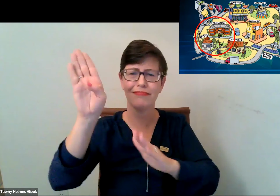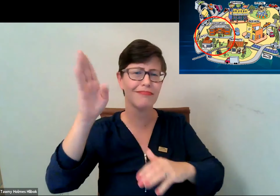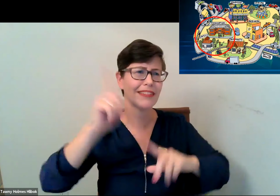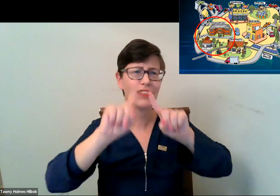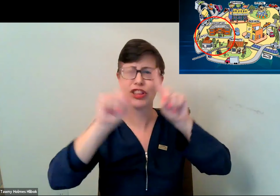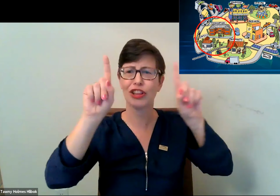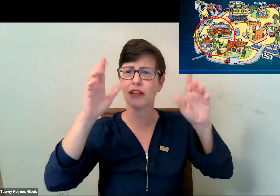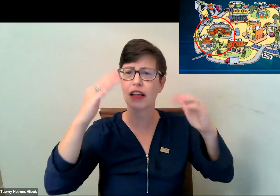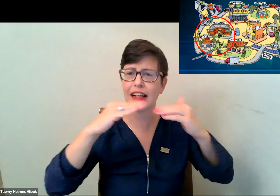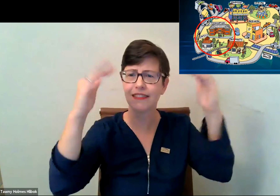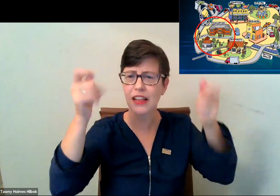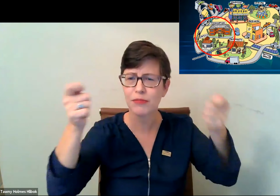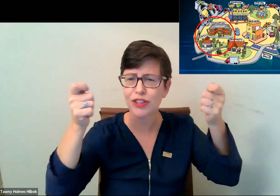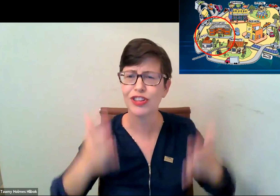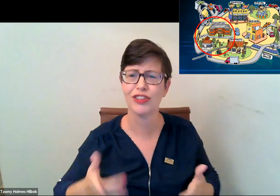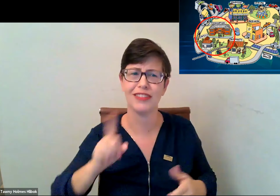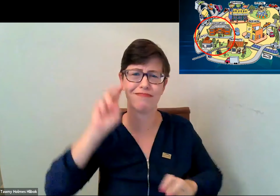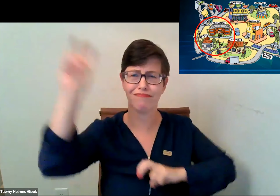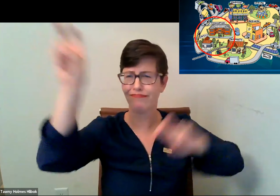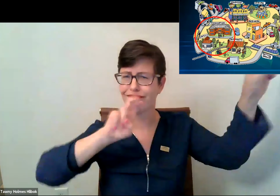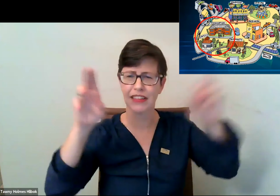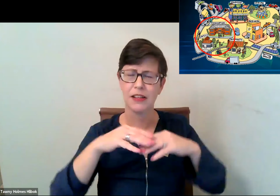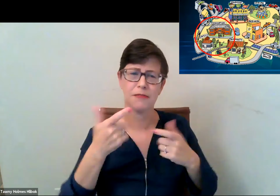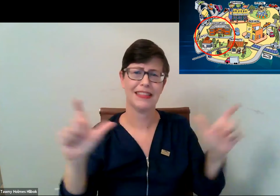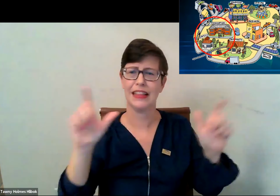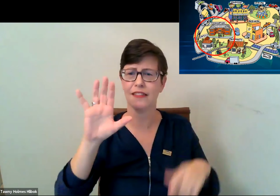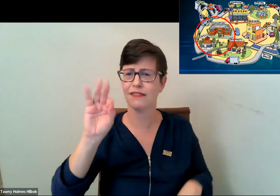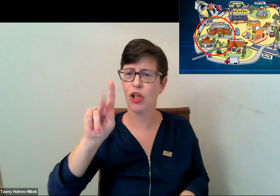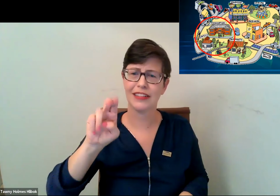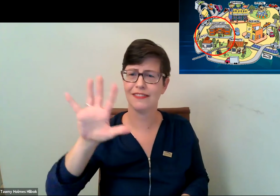so much growth so much development in a variety of different settings all over the world.